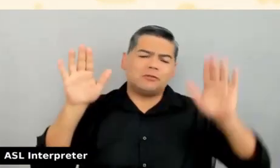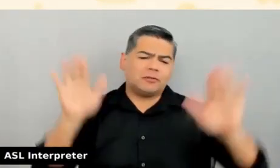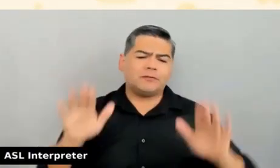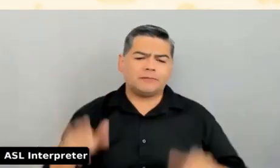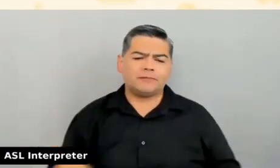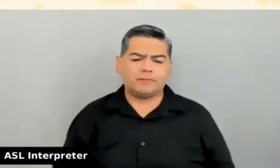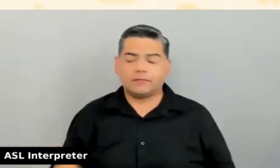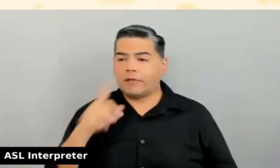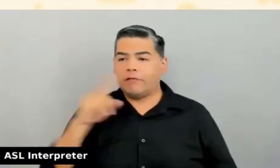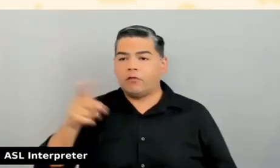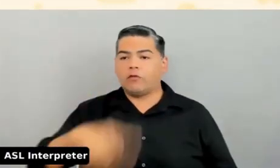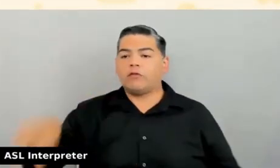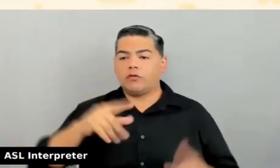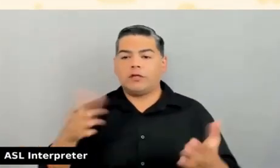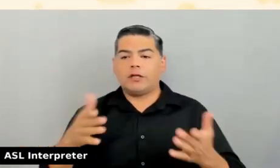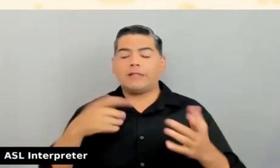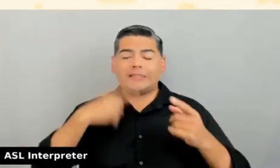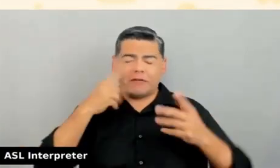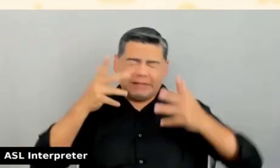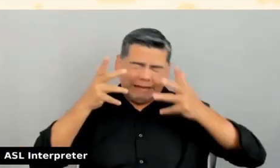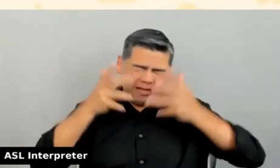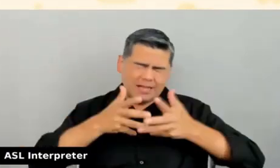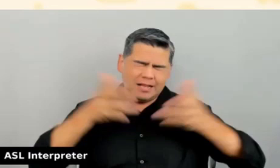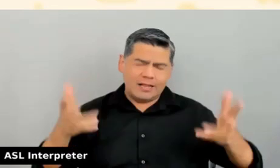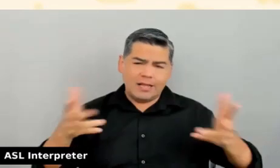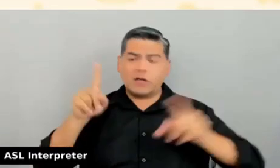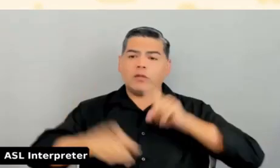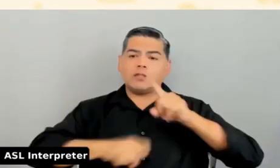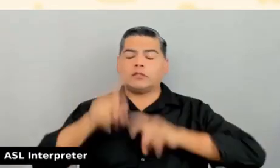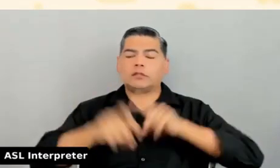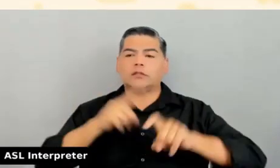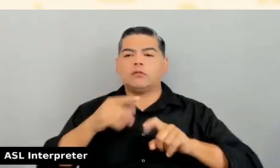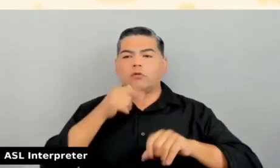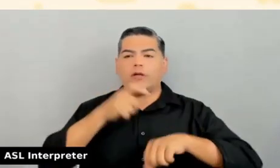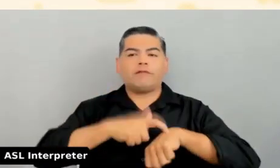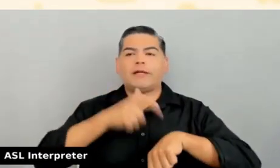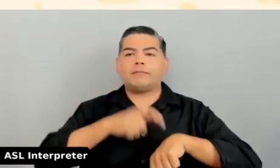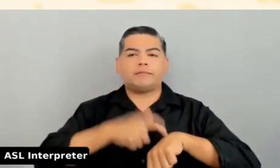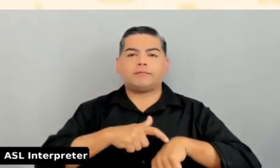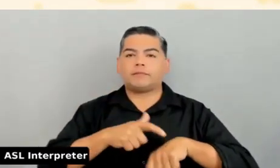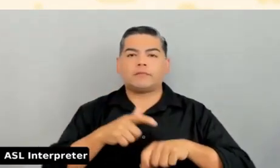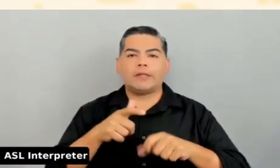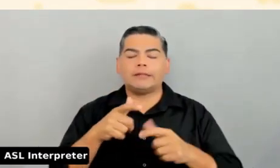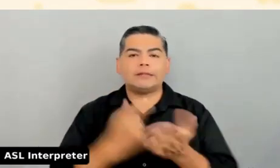For those of you in attendance, I see a bunch of questions came in. I know we are not going to have time to get to those questions,